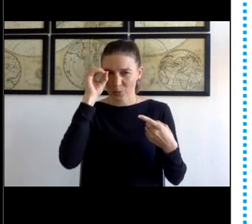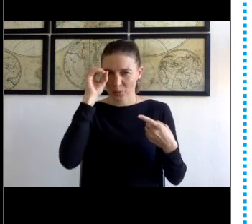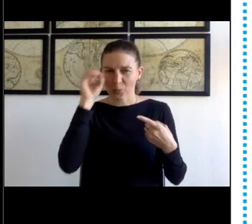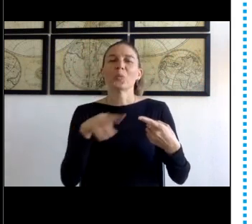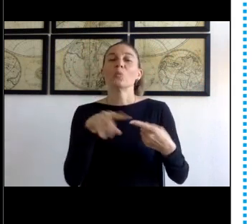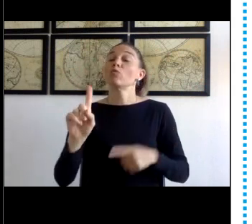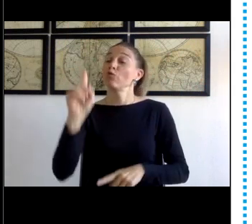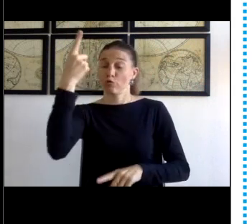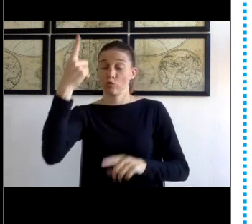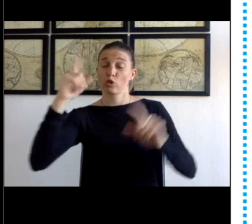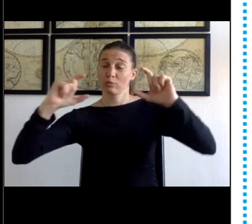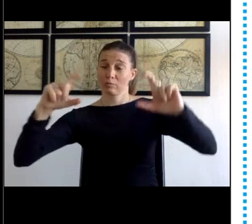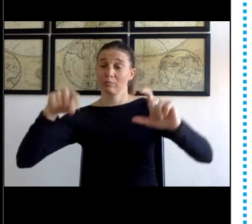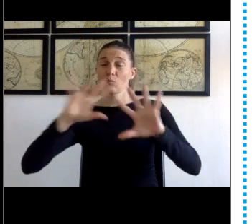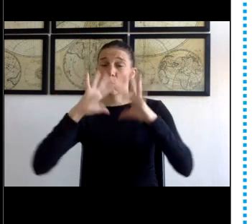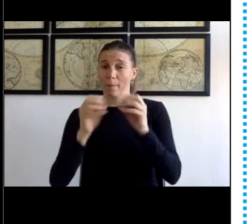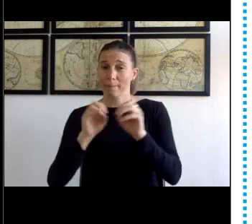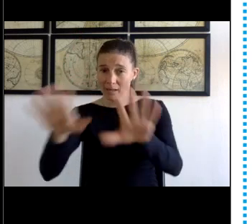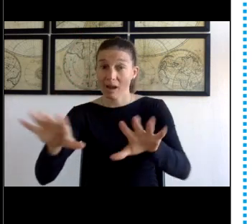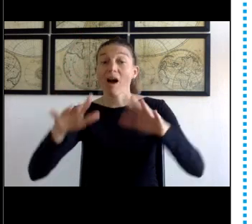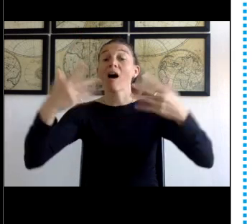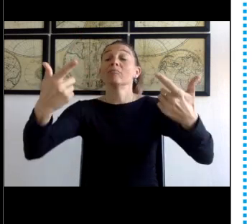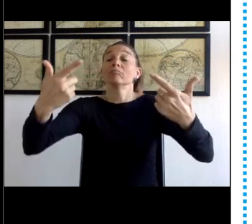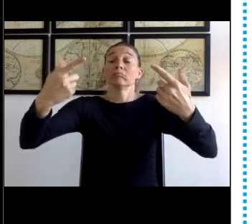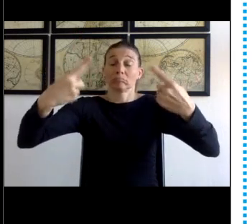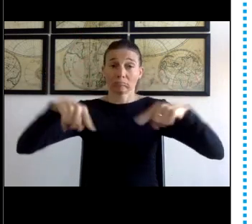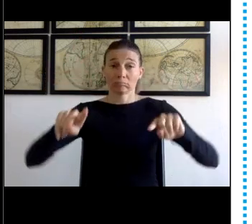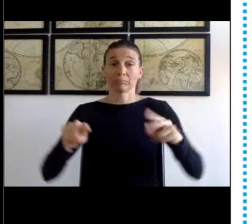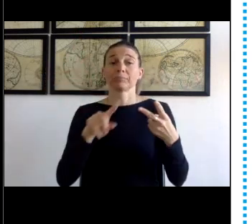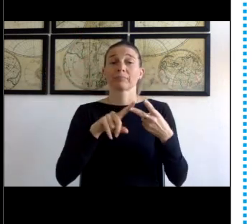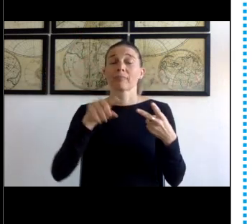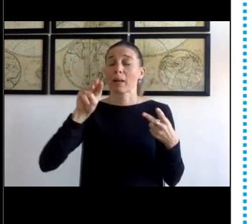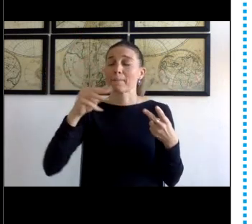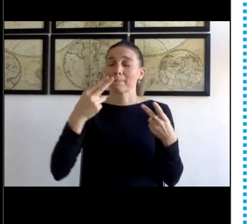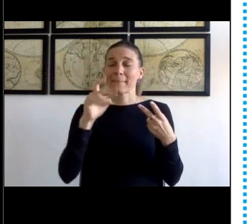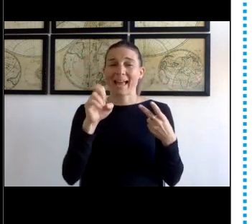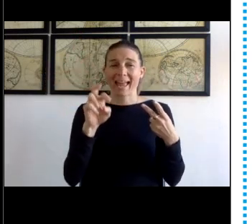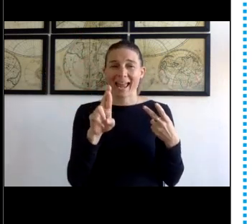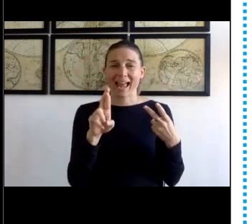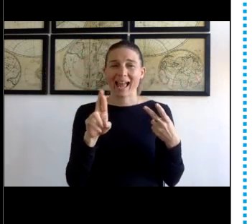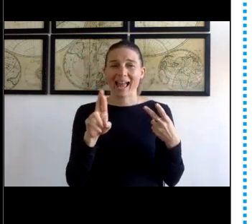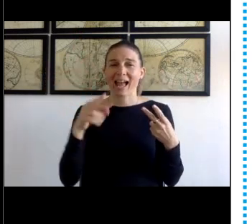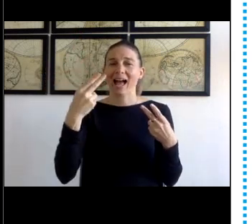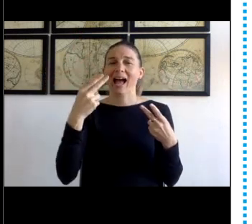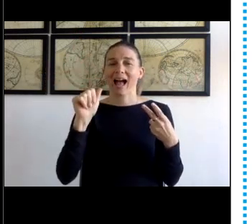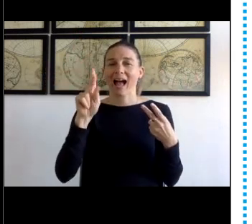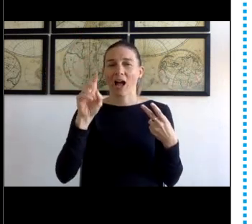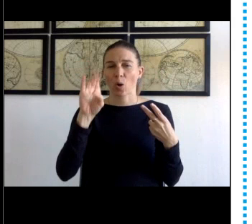and then followed by Mher Hakobyan our EDF Accessibility Officer who will take over the second half,